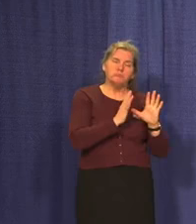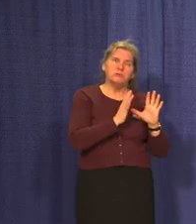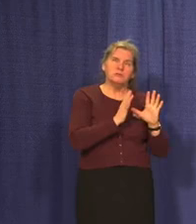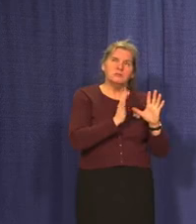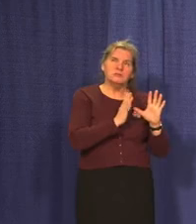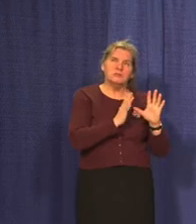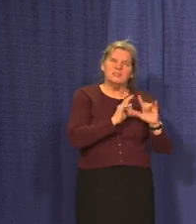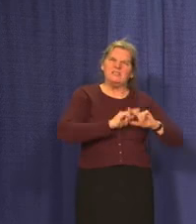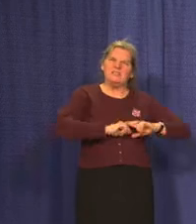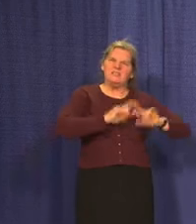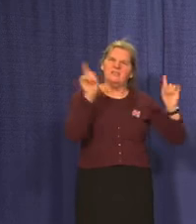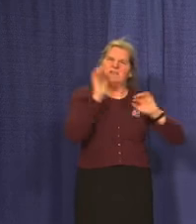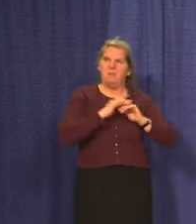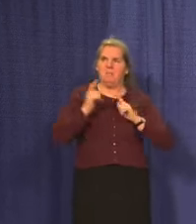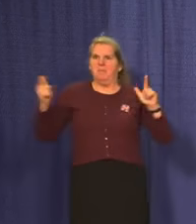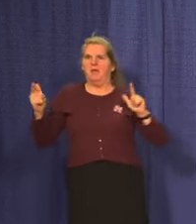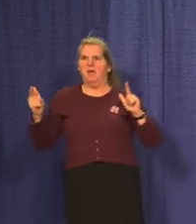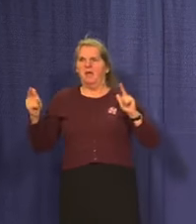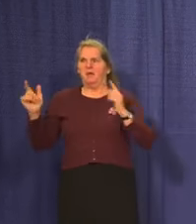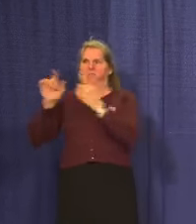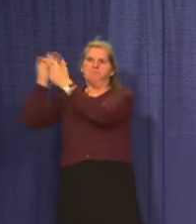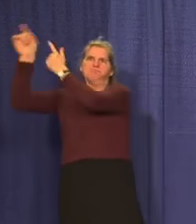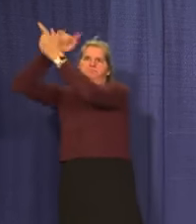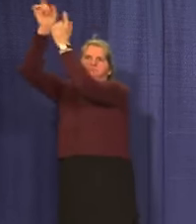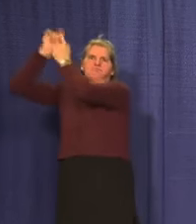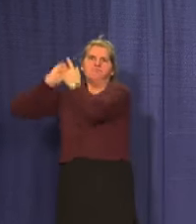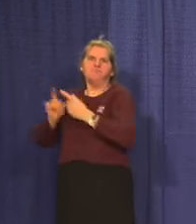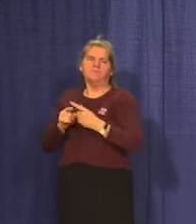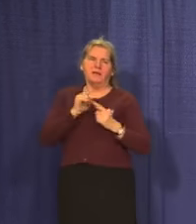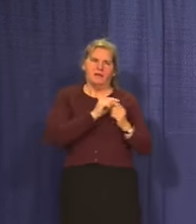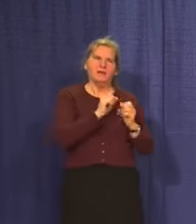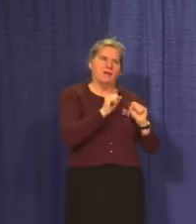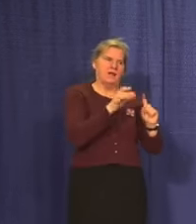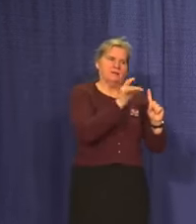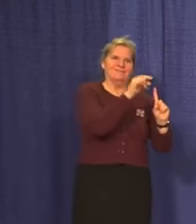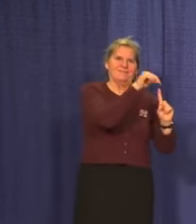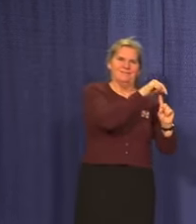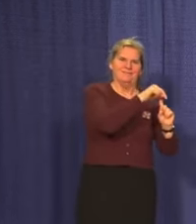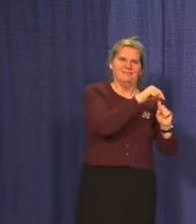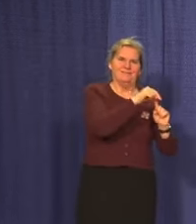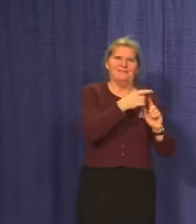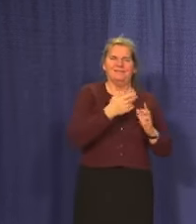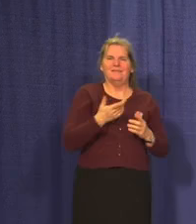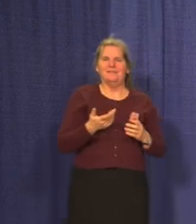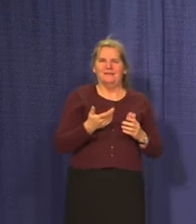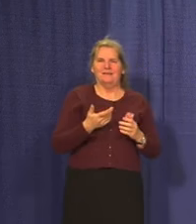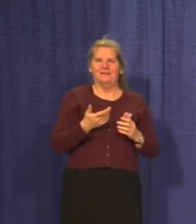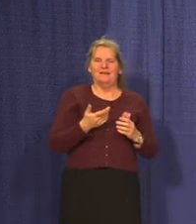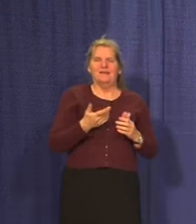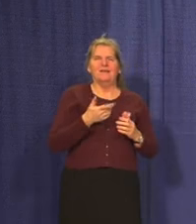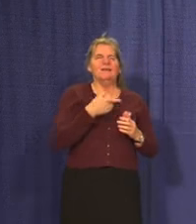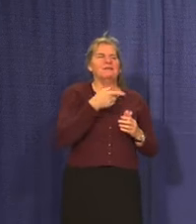DIFFICULT WITH THE APP WHEN IT'S REGISTERING CONTACTS THAT HAVE NOT BEEN SCREENED AS TO HOW SIGNIFICANT THEY ARE, HOW CLOSE